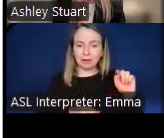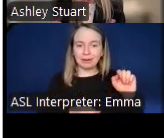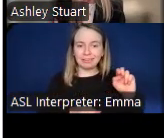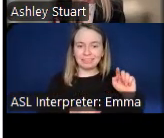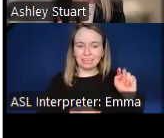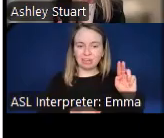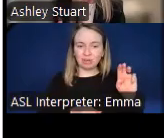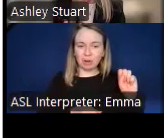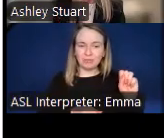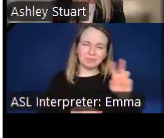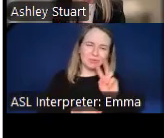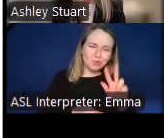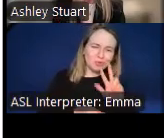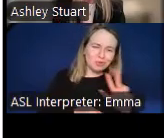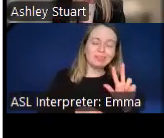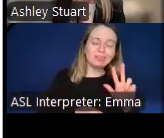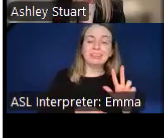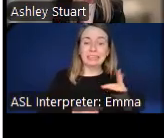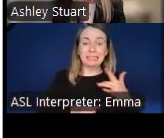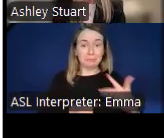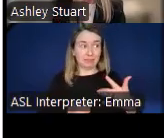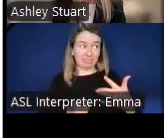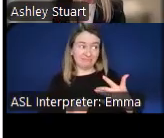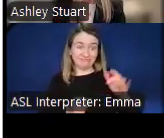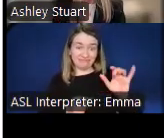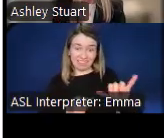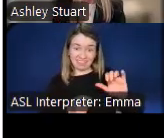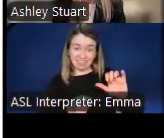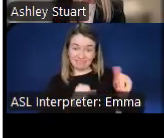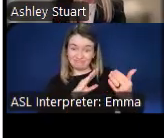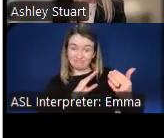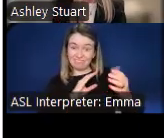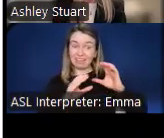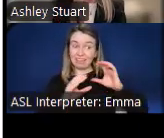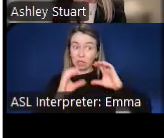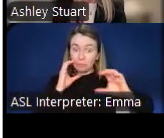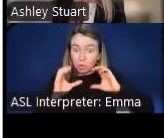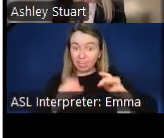explained often as a form of communicating feelings. It's a